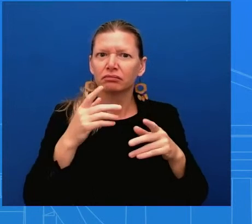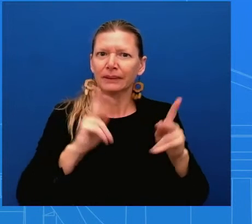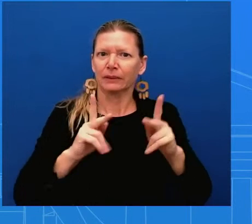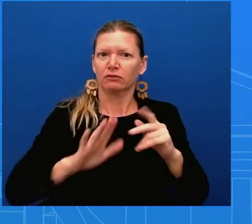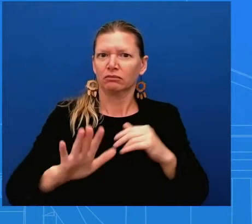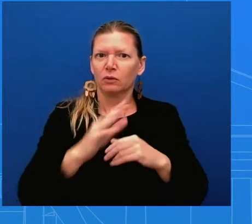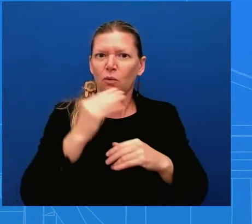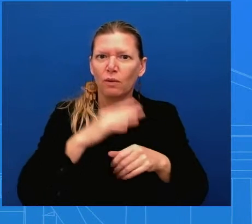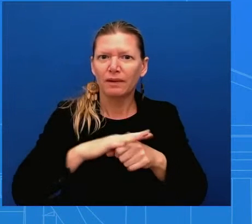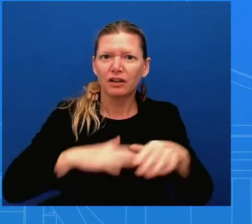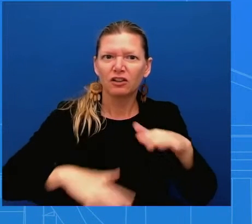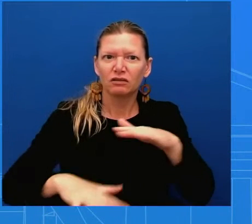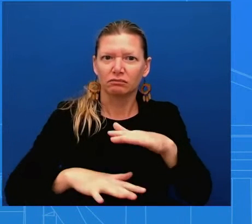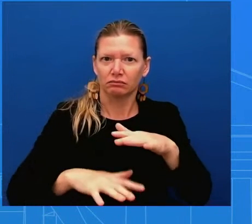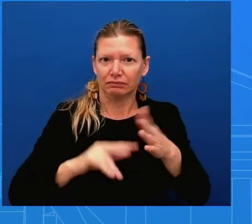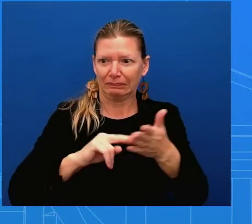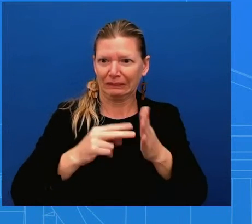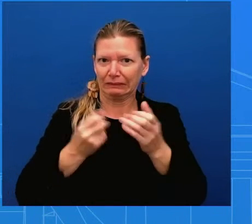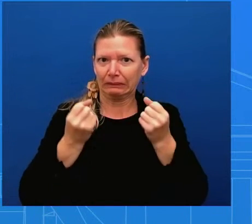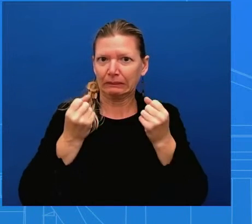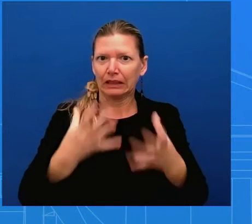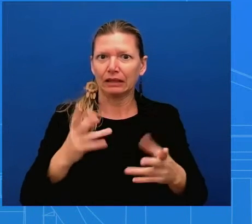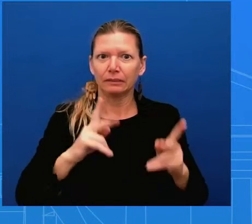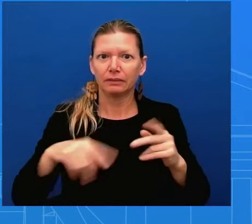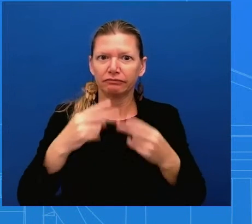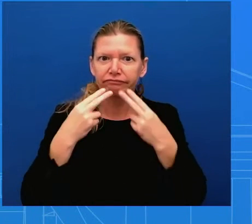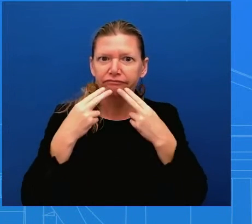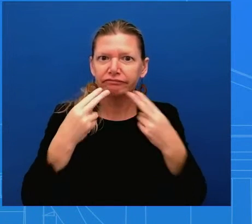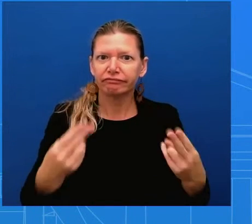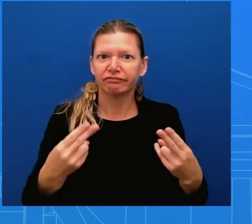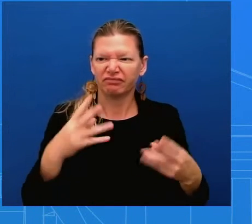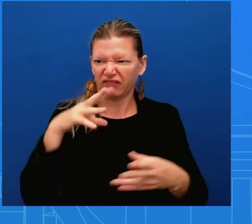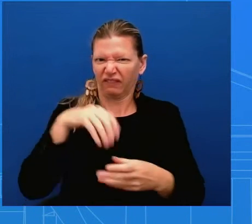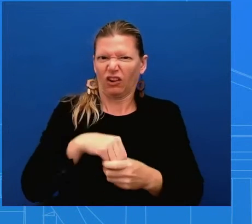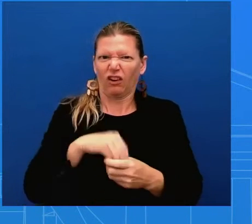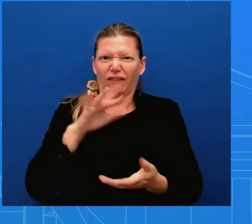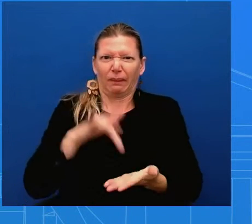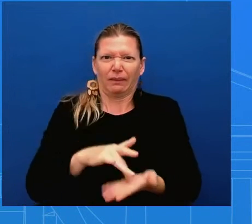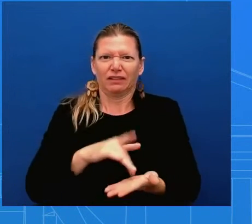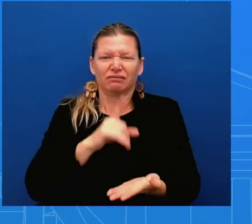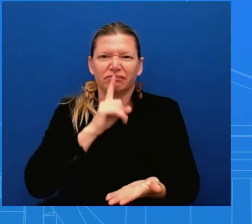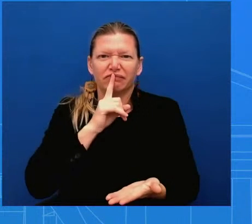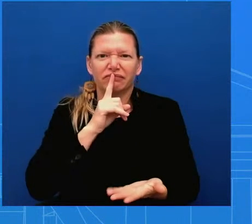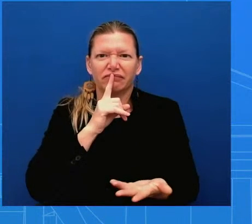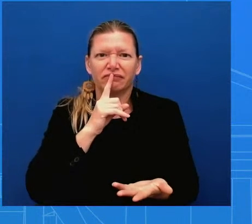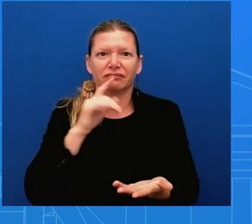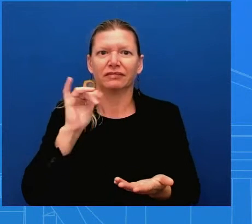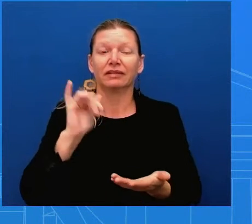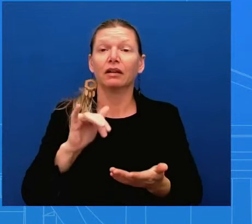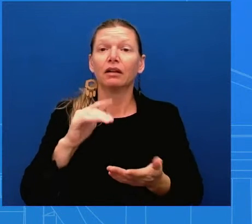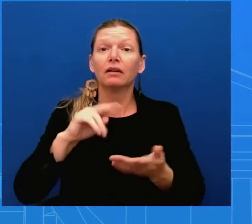Four, we believe Israel can and must do more to ensure the protection and well-being of innocent civilians.